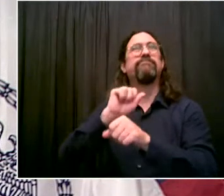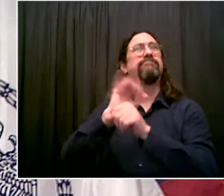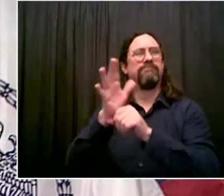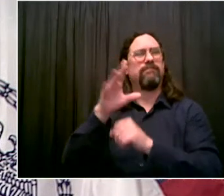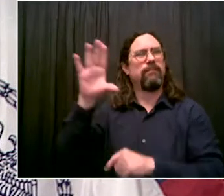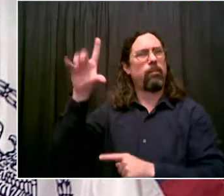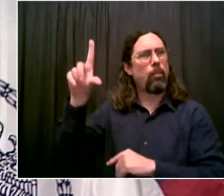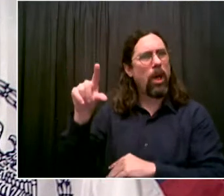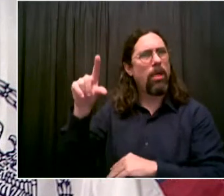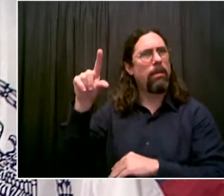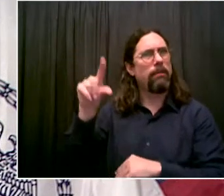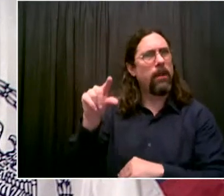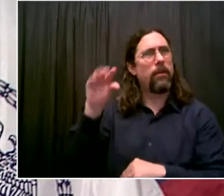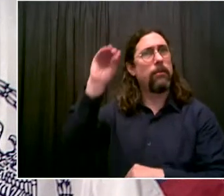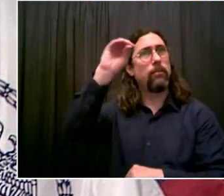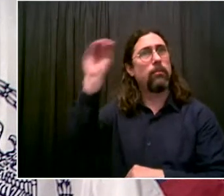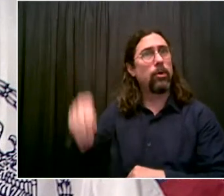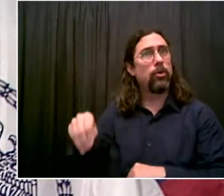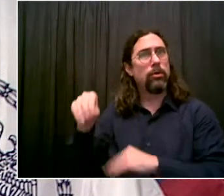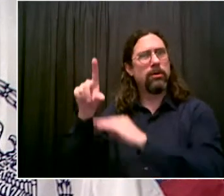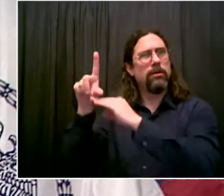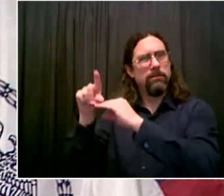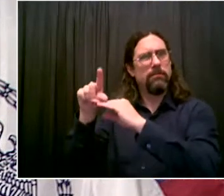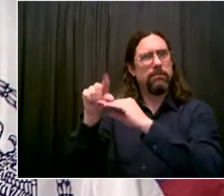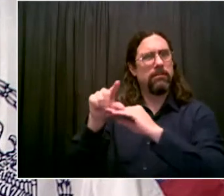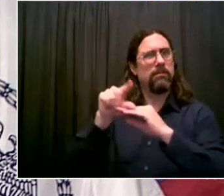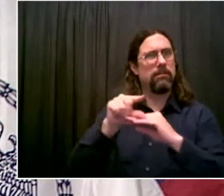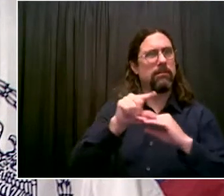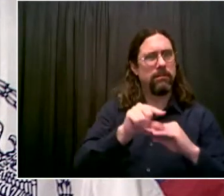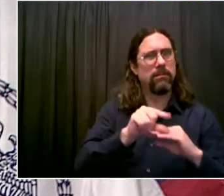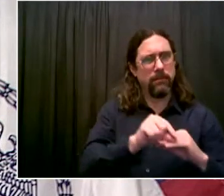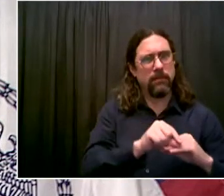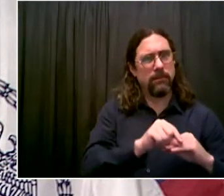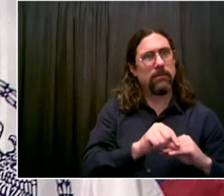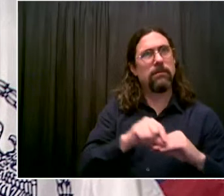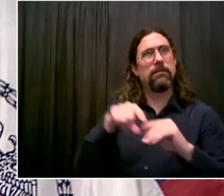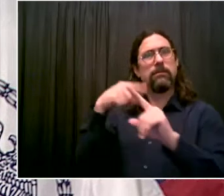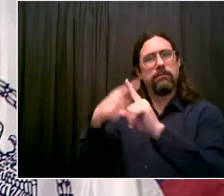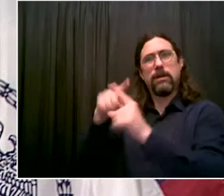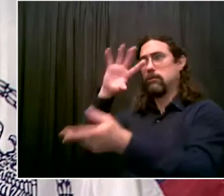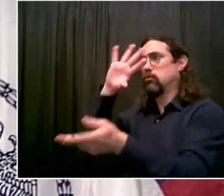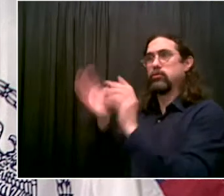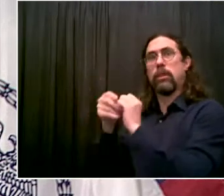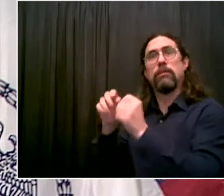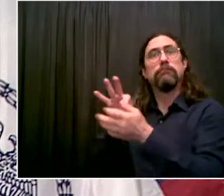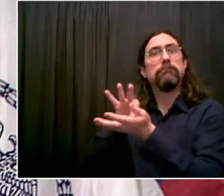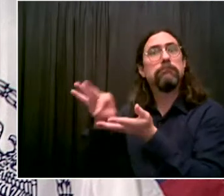GO DOWN. ARE WE SEEING THE NUMBER F O PEOPLE GETTING TESTED ALSO DECLINING AND IF